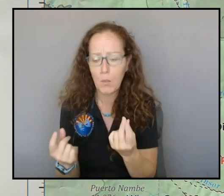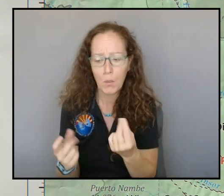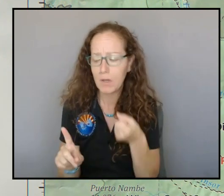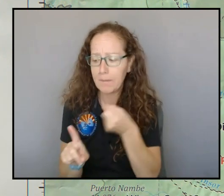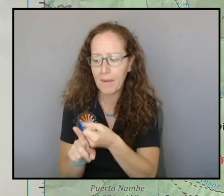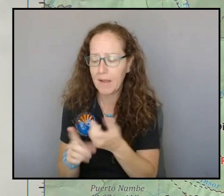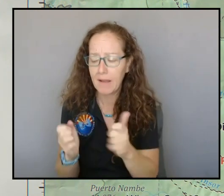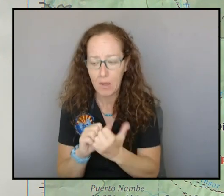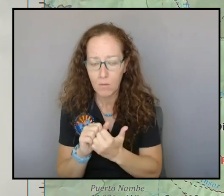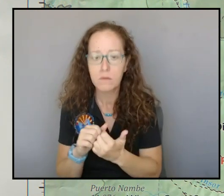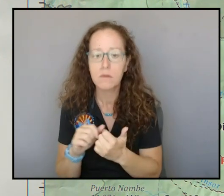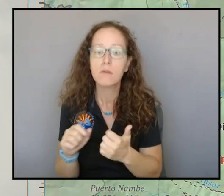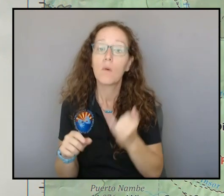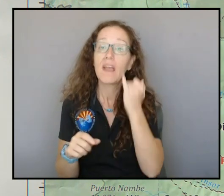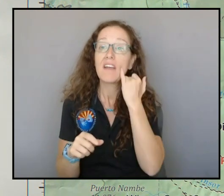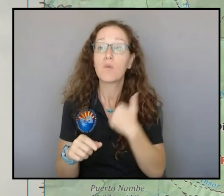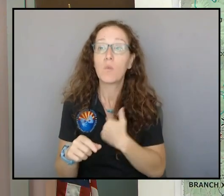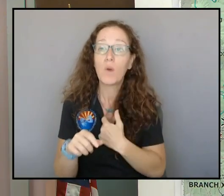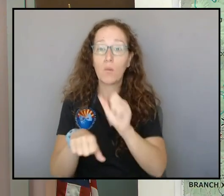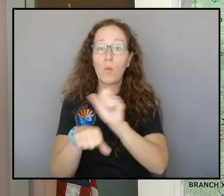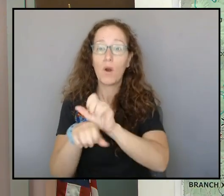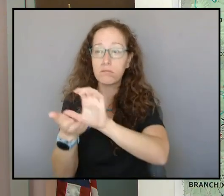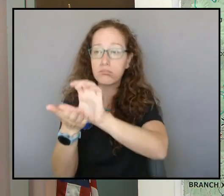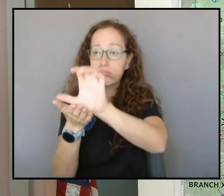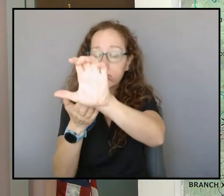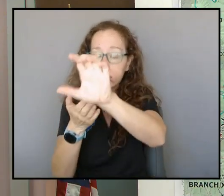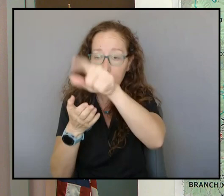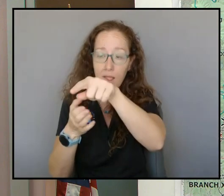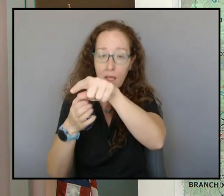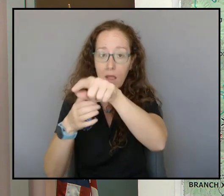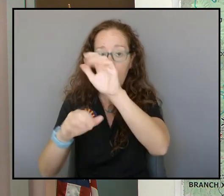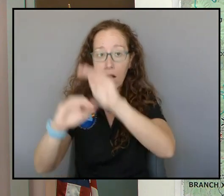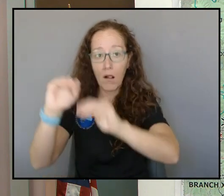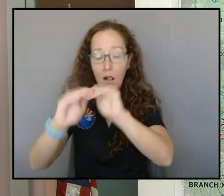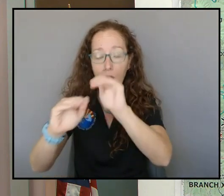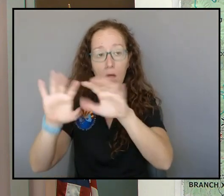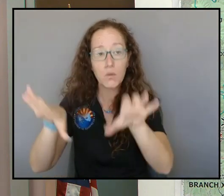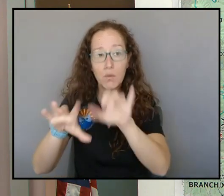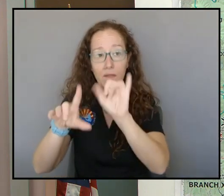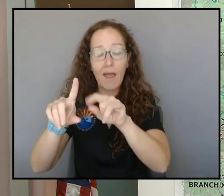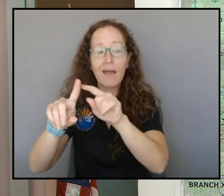this.' And that changes, you know, as the time goes by and it